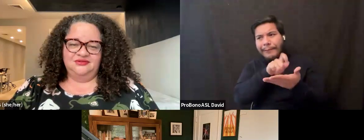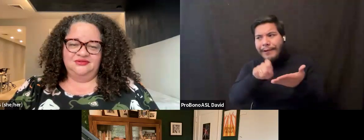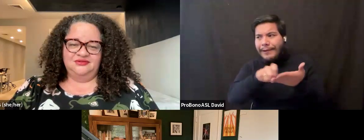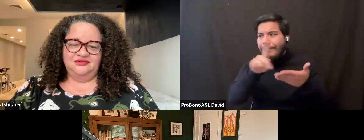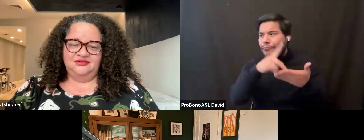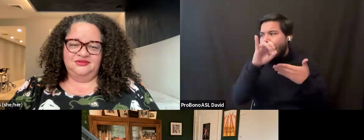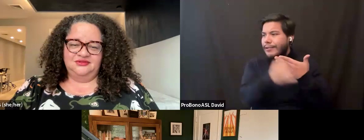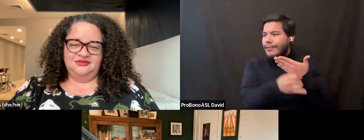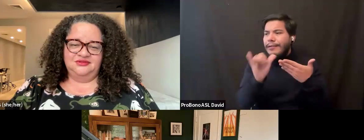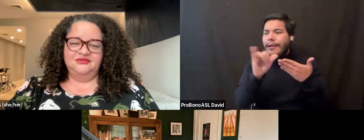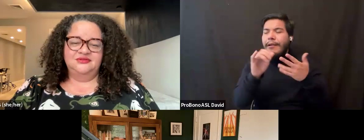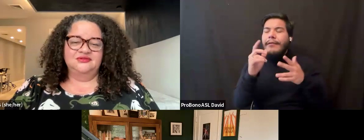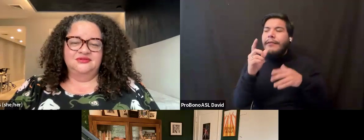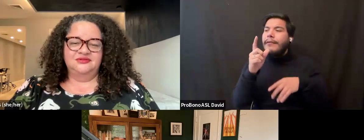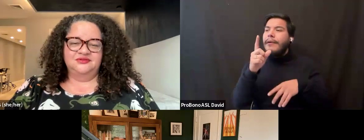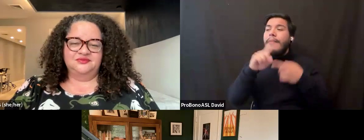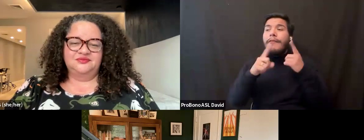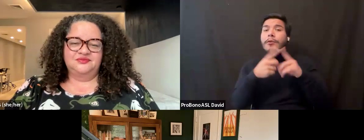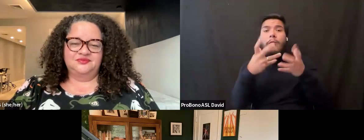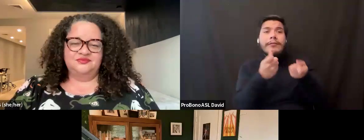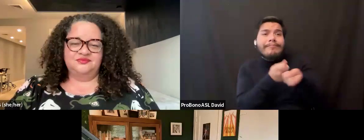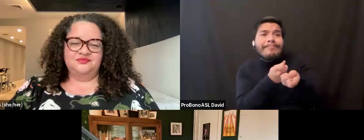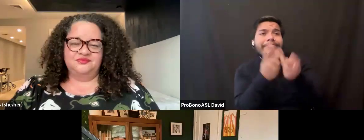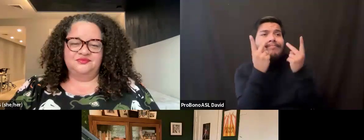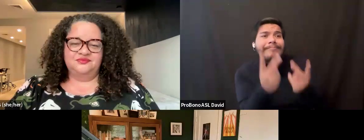who wants you to grow, not a person who's really,